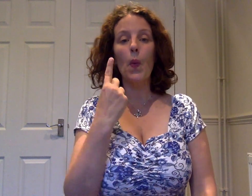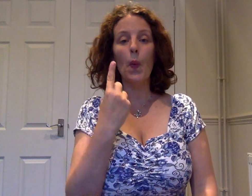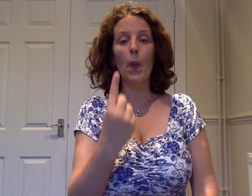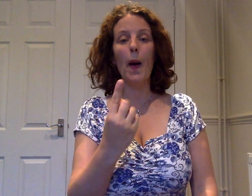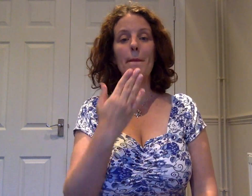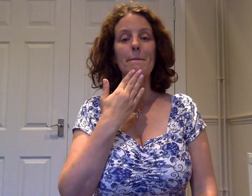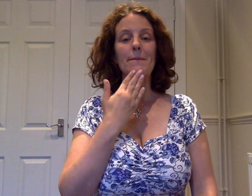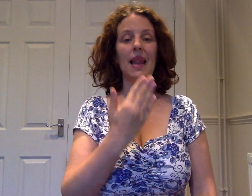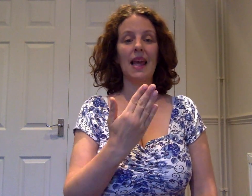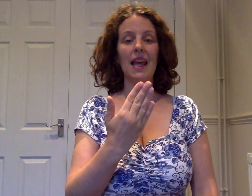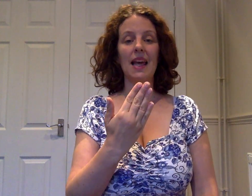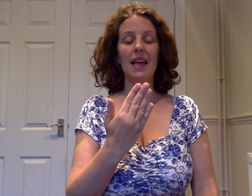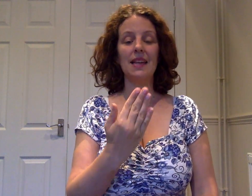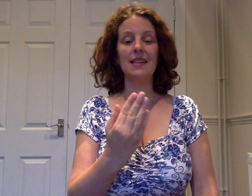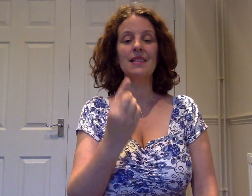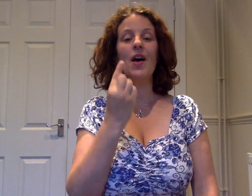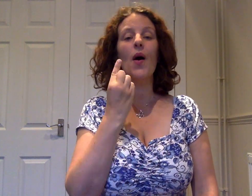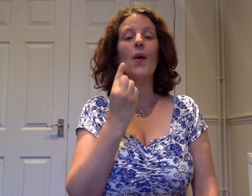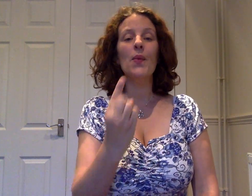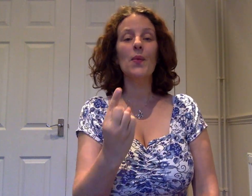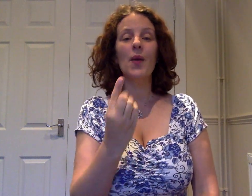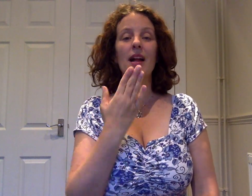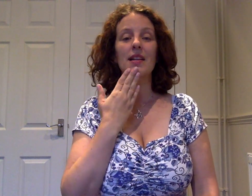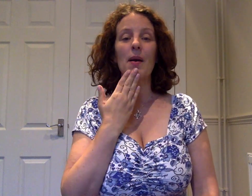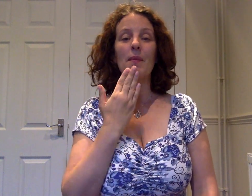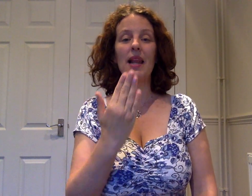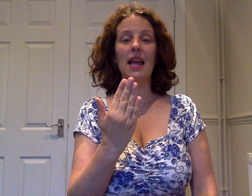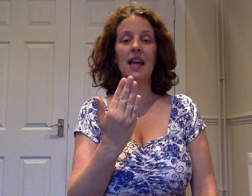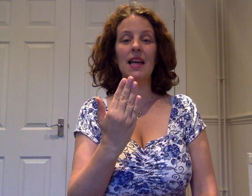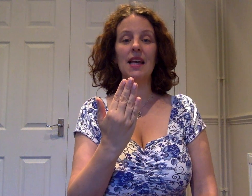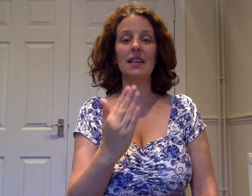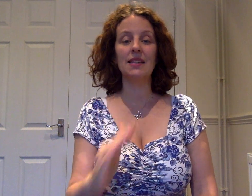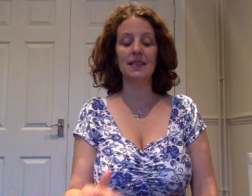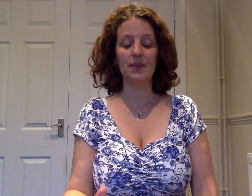1 please.